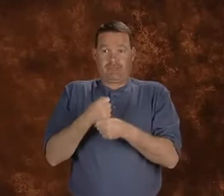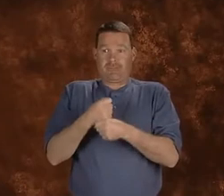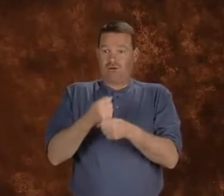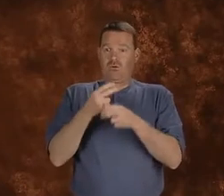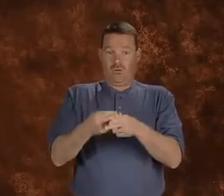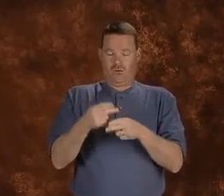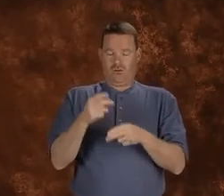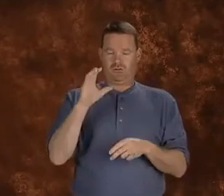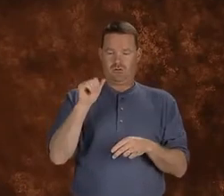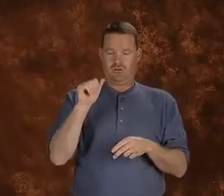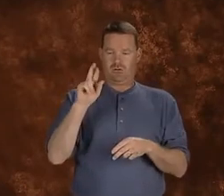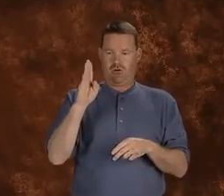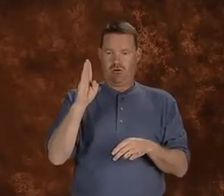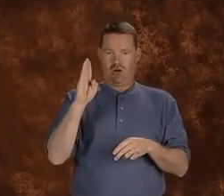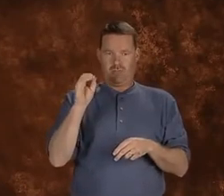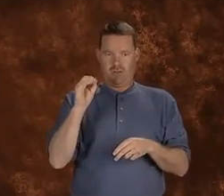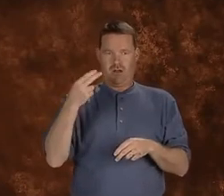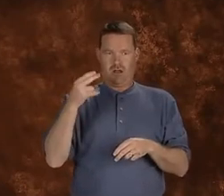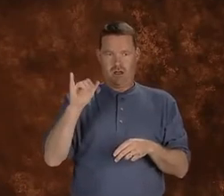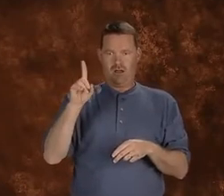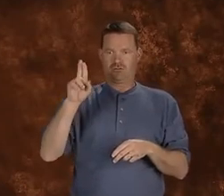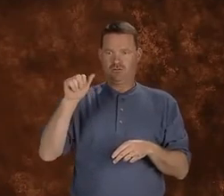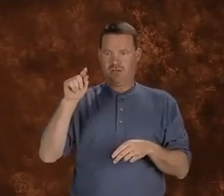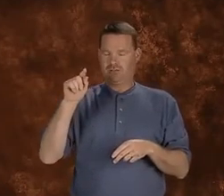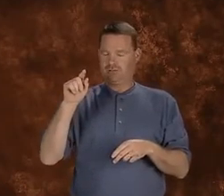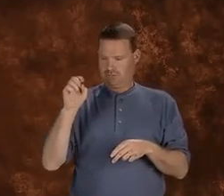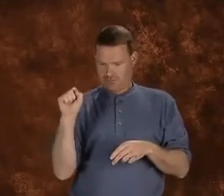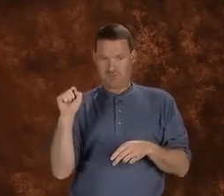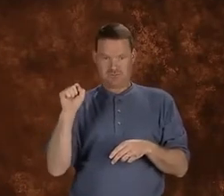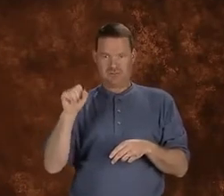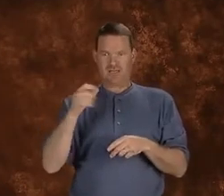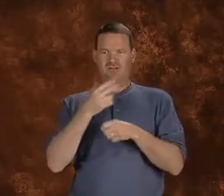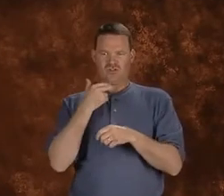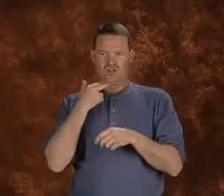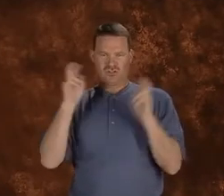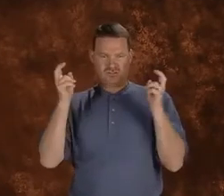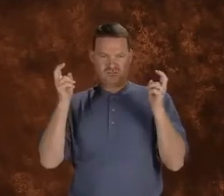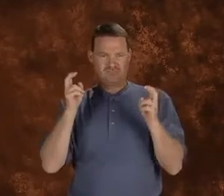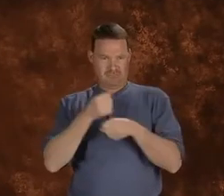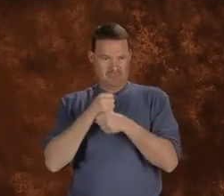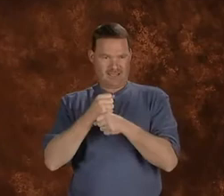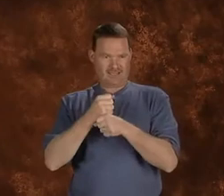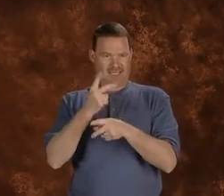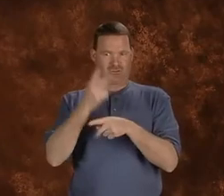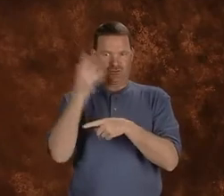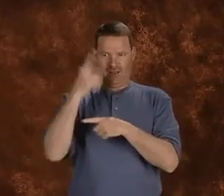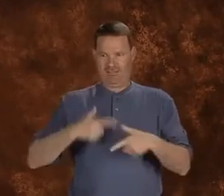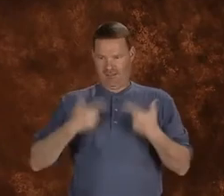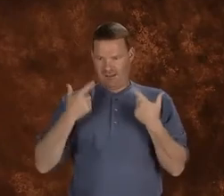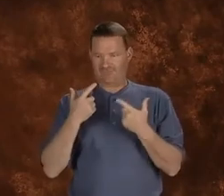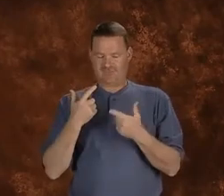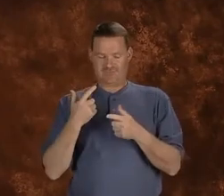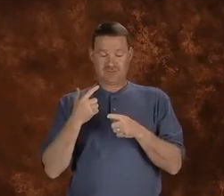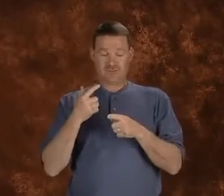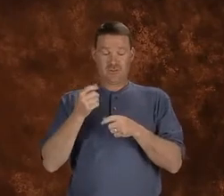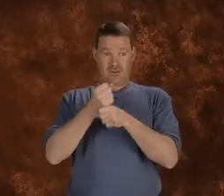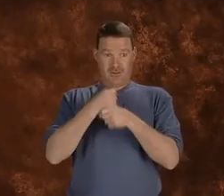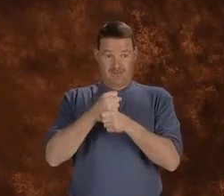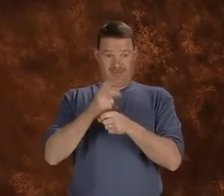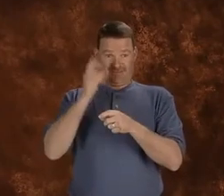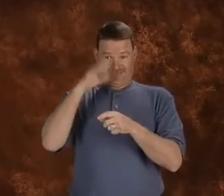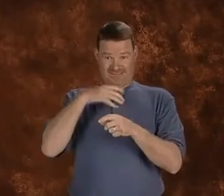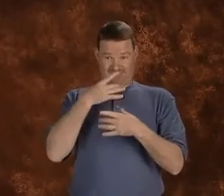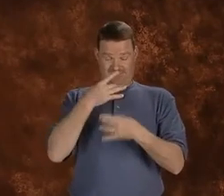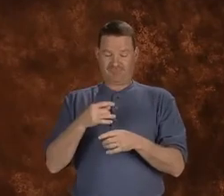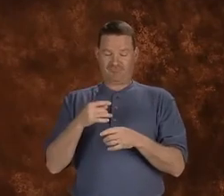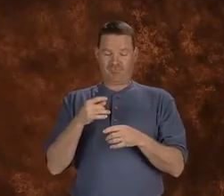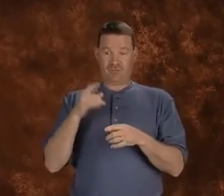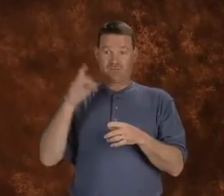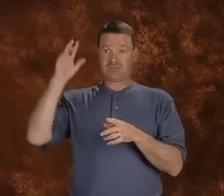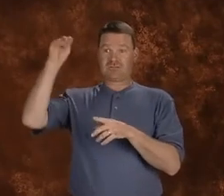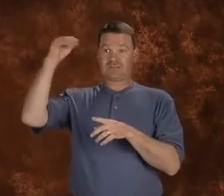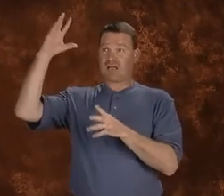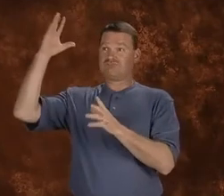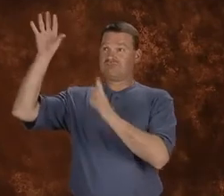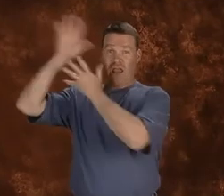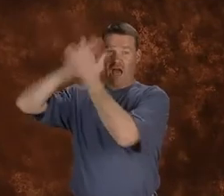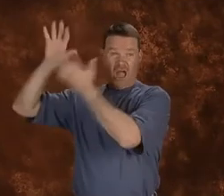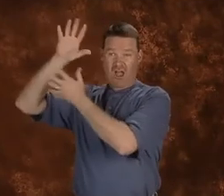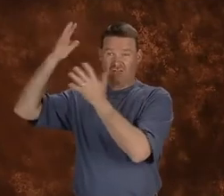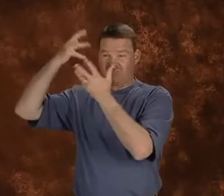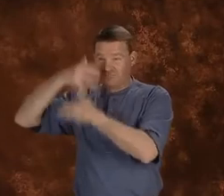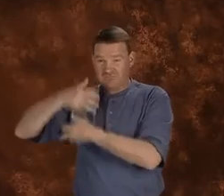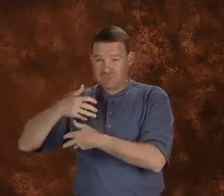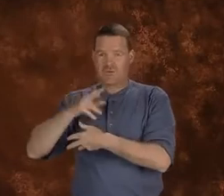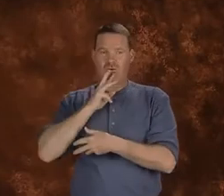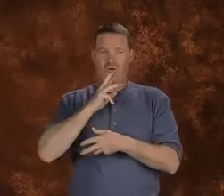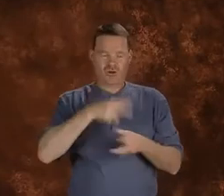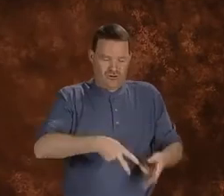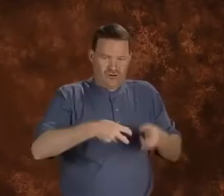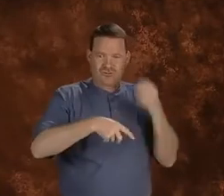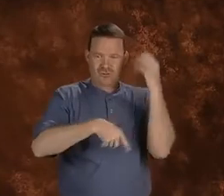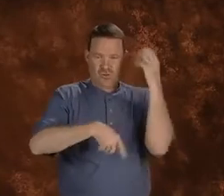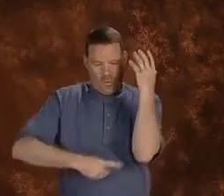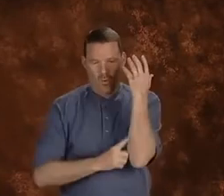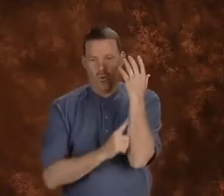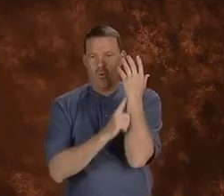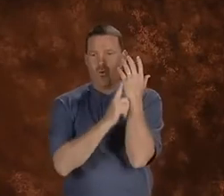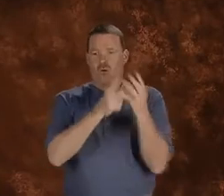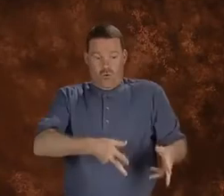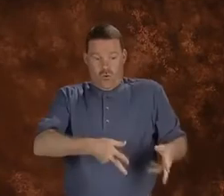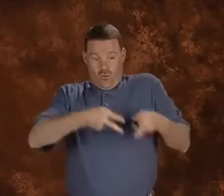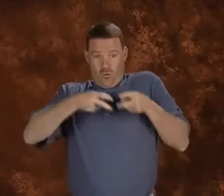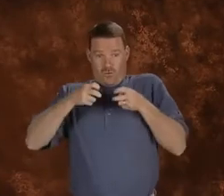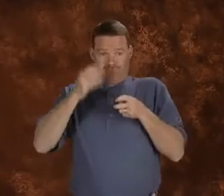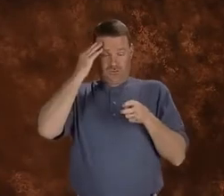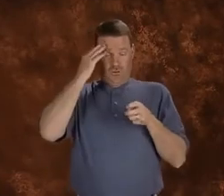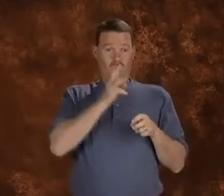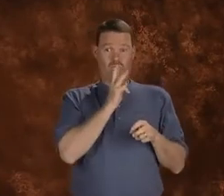The leaves take that carbon dioxide and create carbohydrates or sugar.